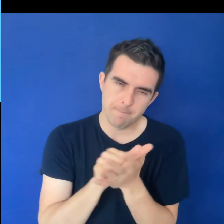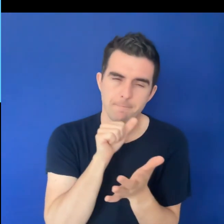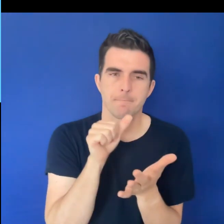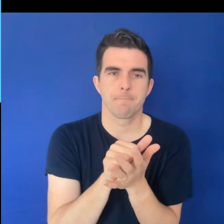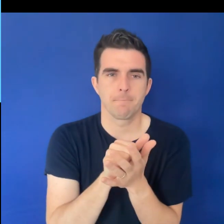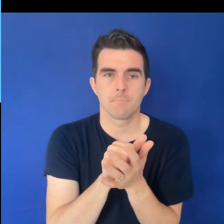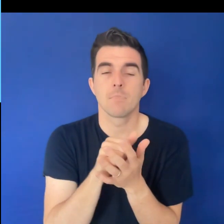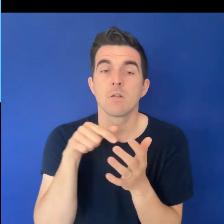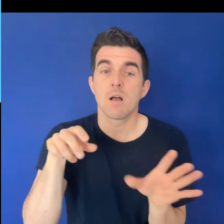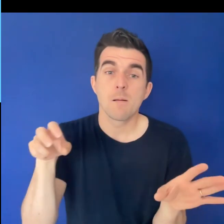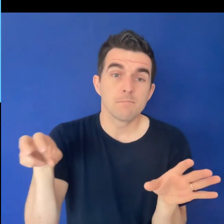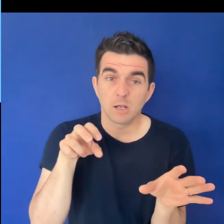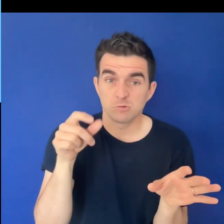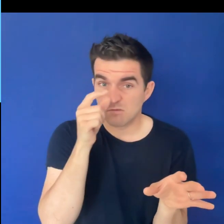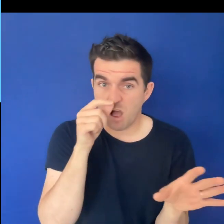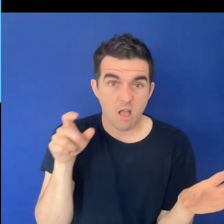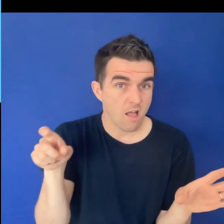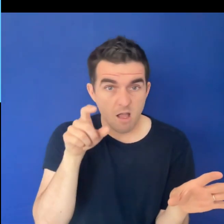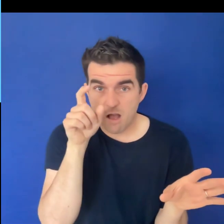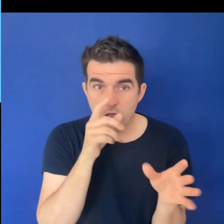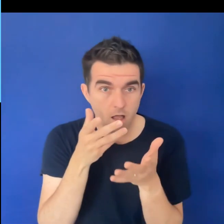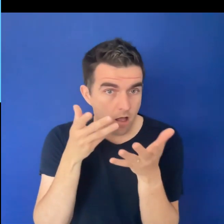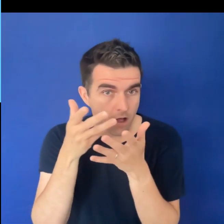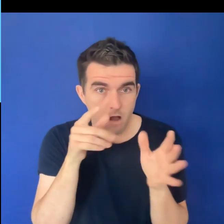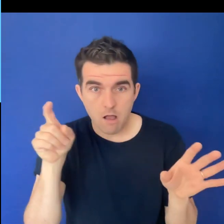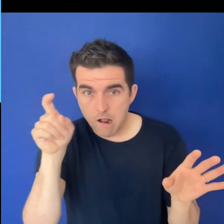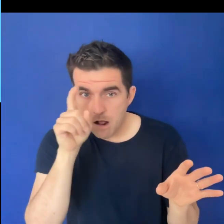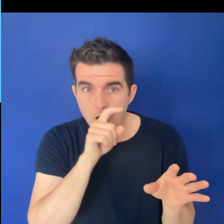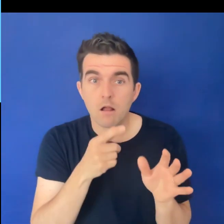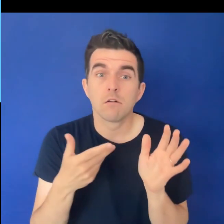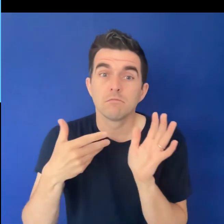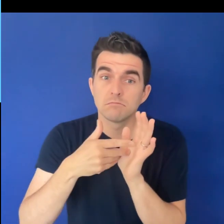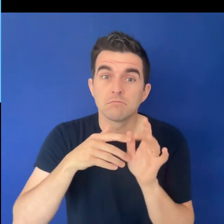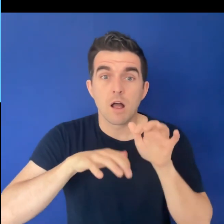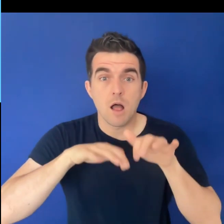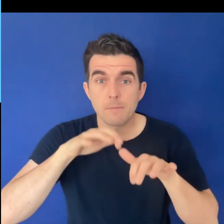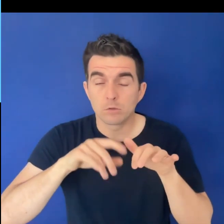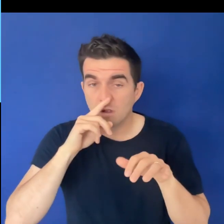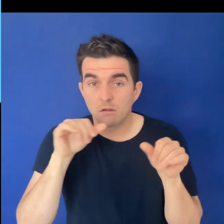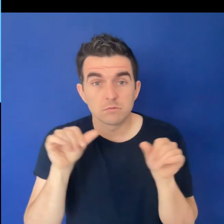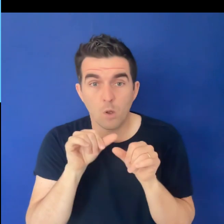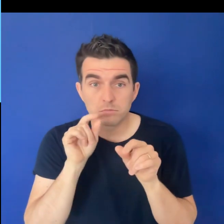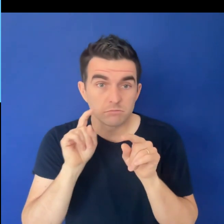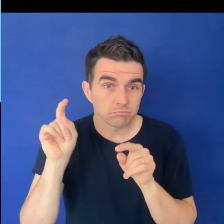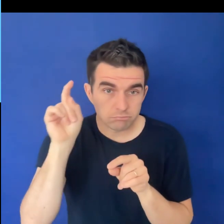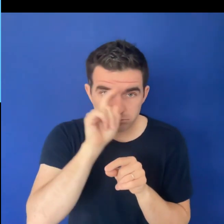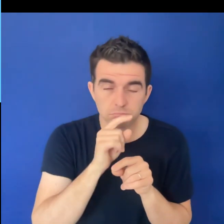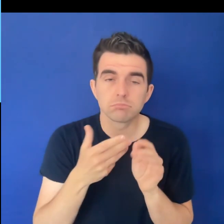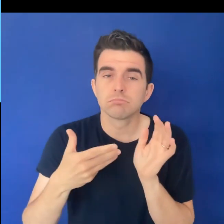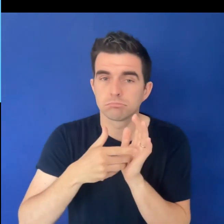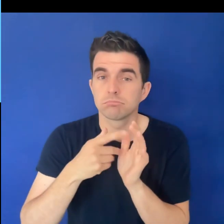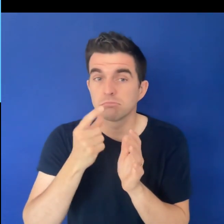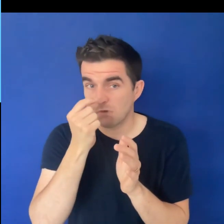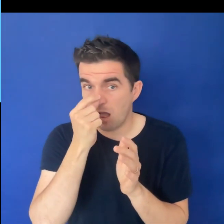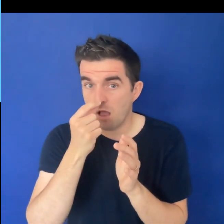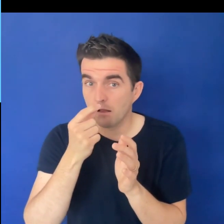The mouse is used for every interaction, with optional keyboard shortcuts for navigation, and we're implementing controller support too.